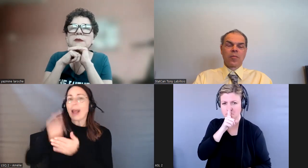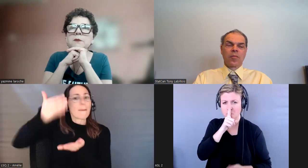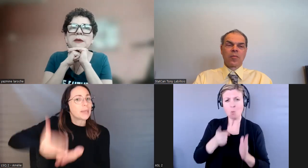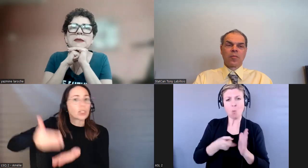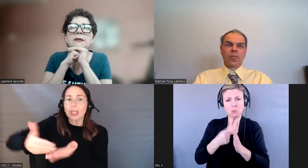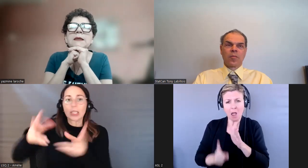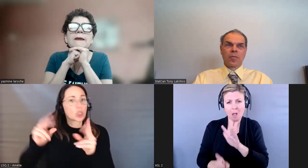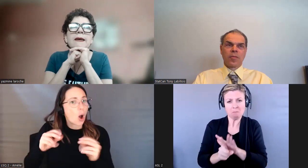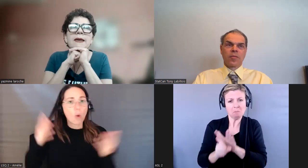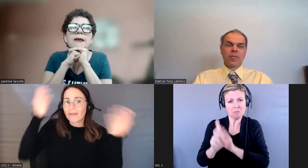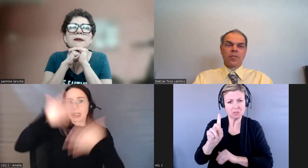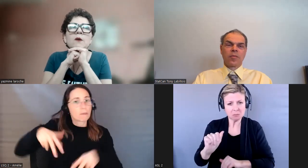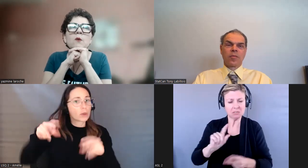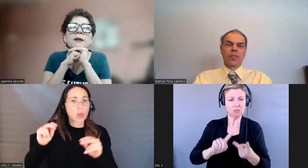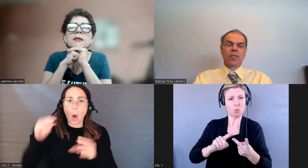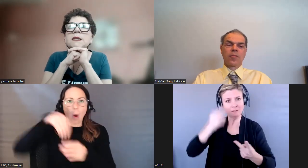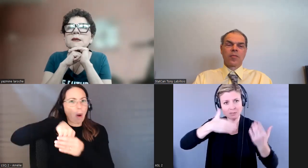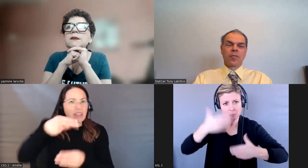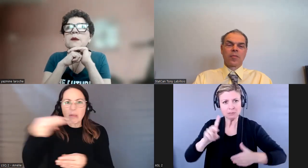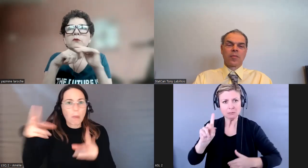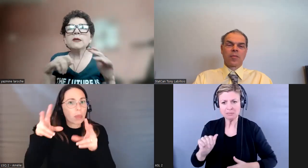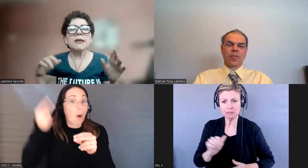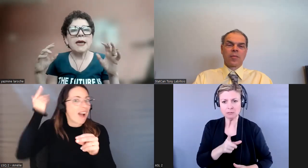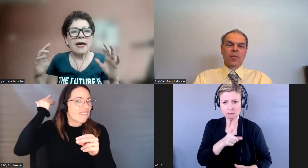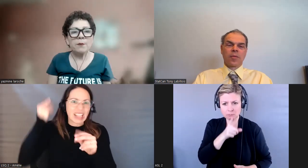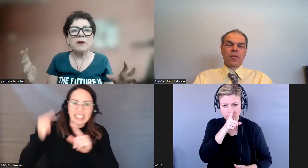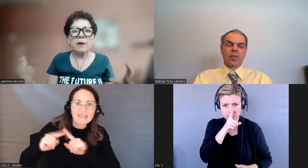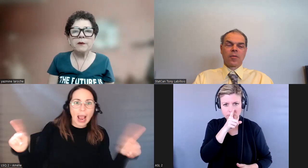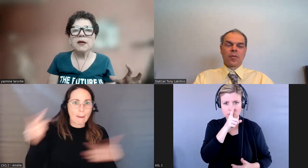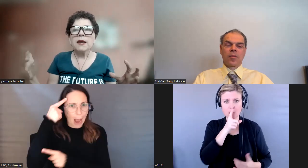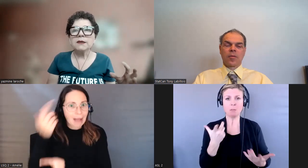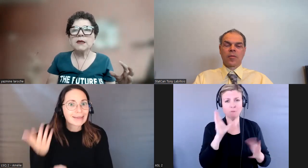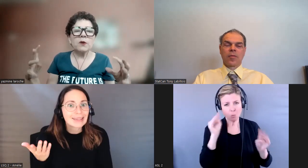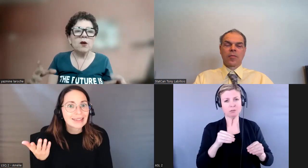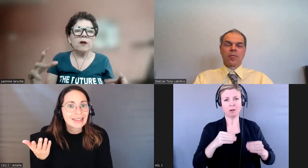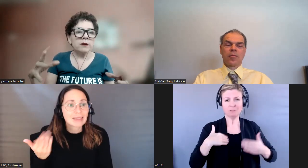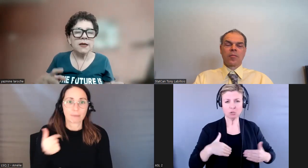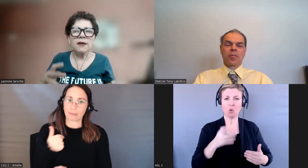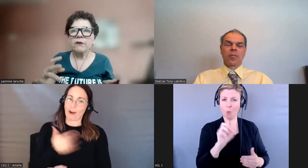disabilities and one of the things that I'm really happy about is that we are taking a